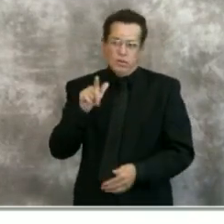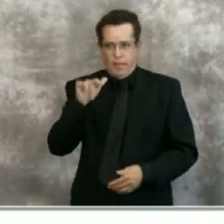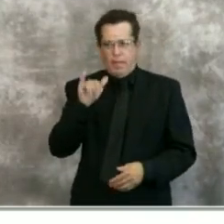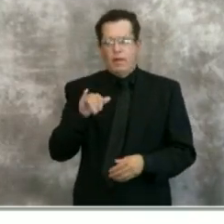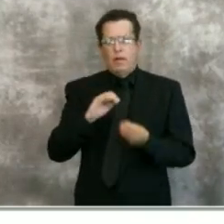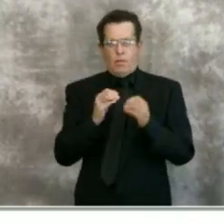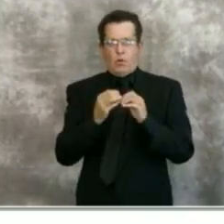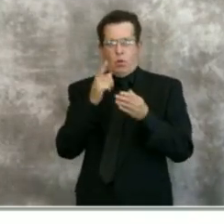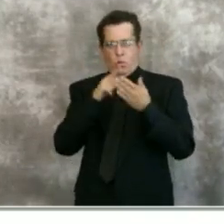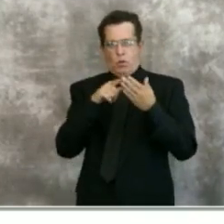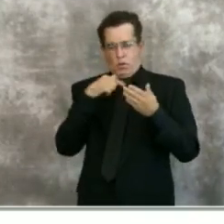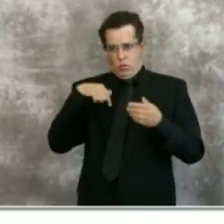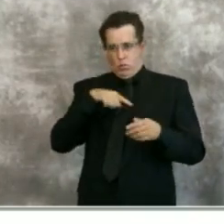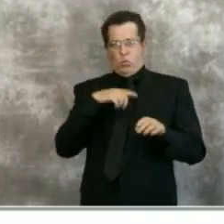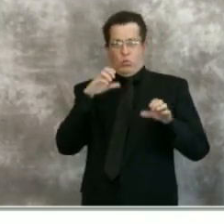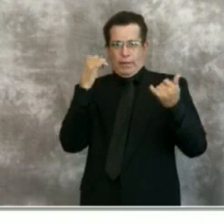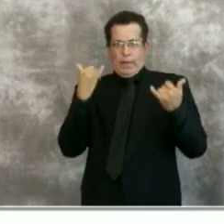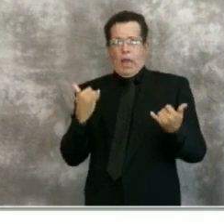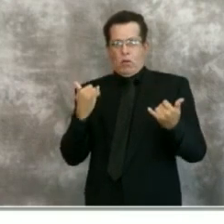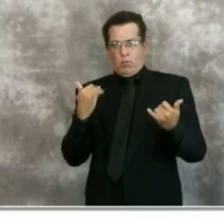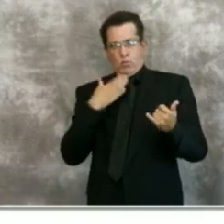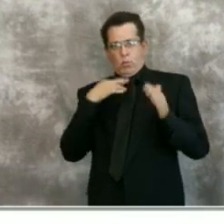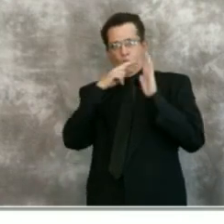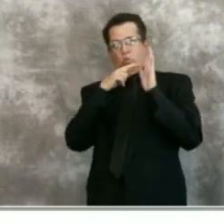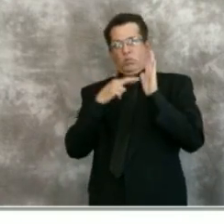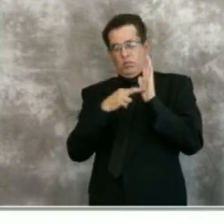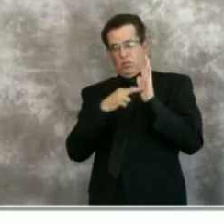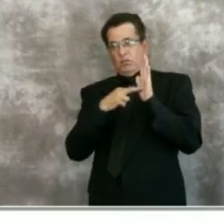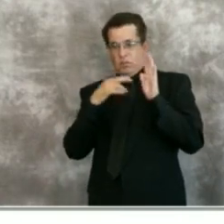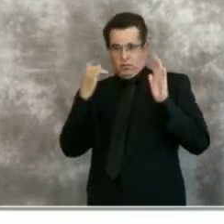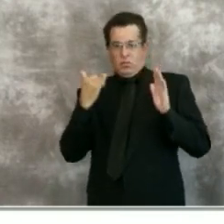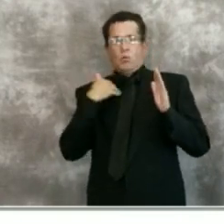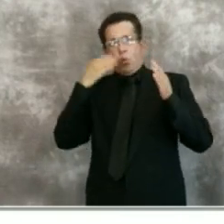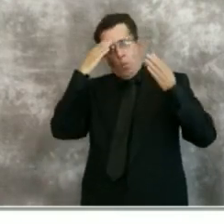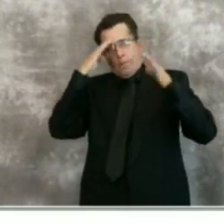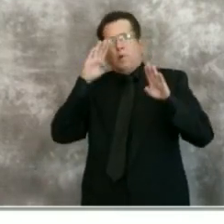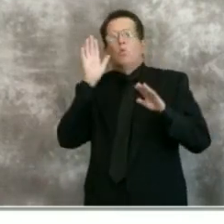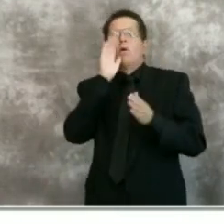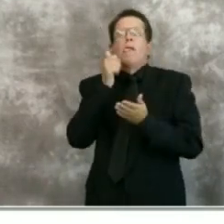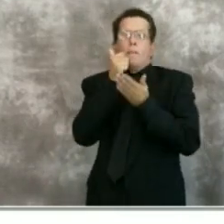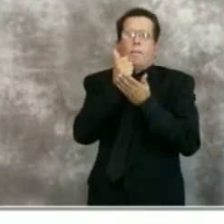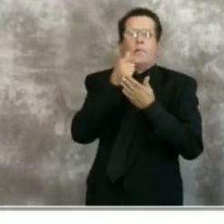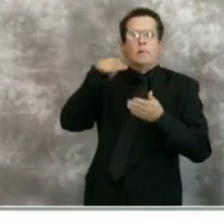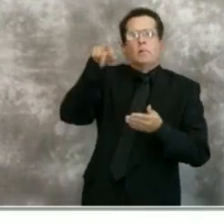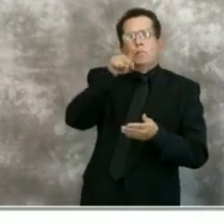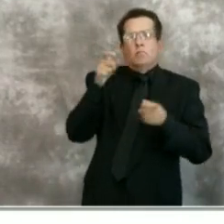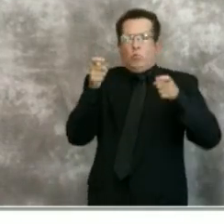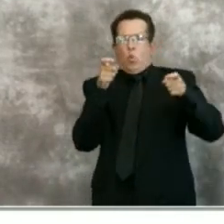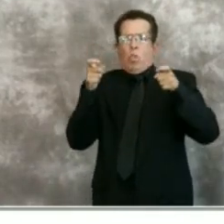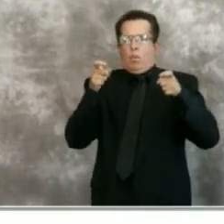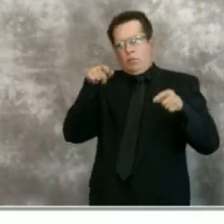THAT TO DECREASE MUCH MORE. THEN IN THE PRIOR WEEK OR SO SO THE THE ACTIONS THAT WE